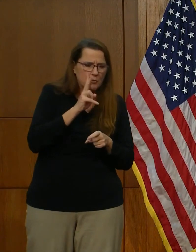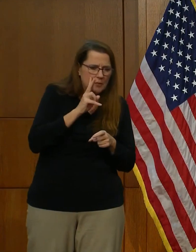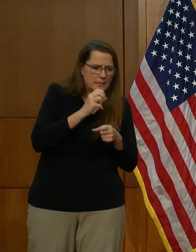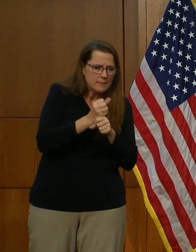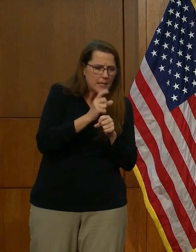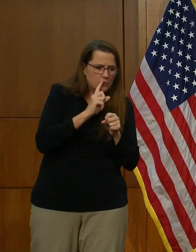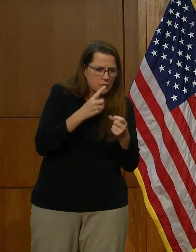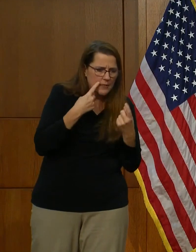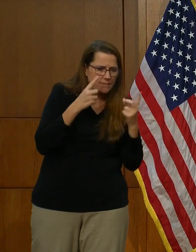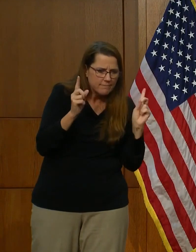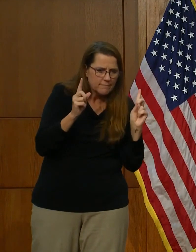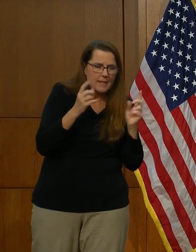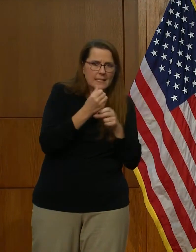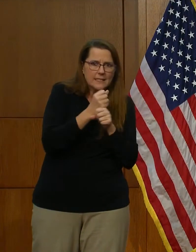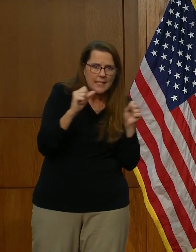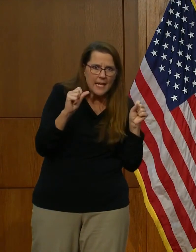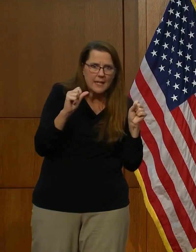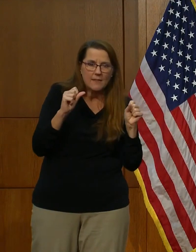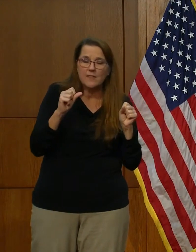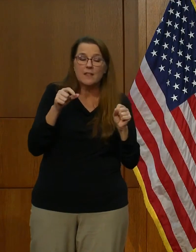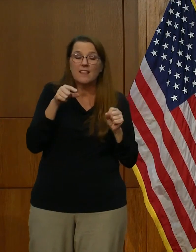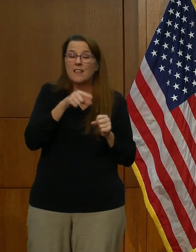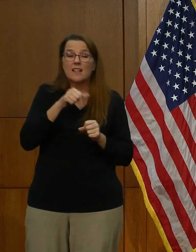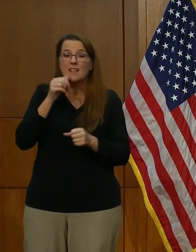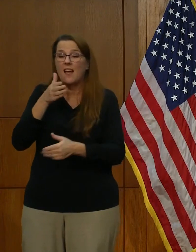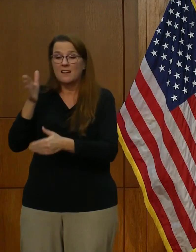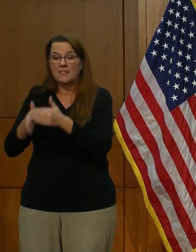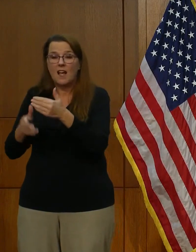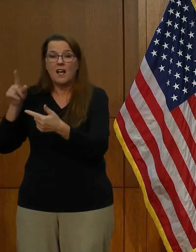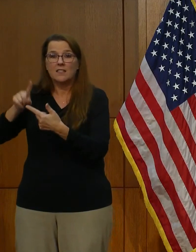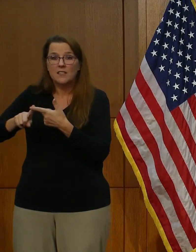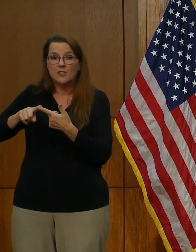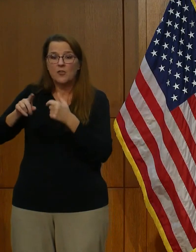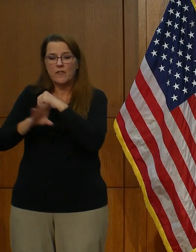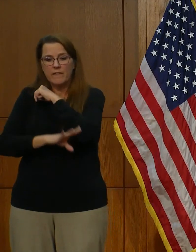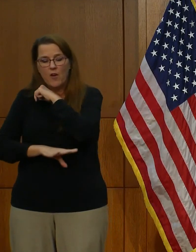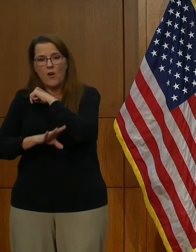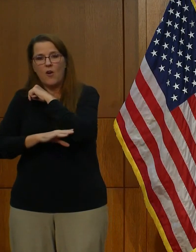VACCINATIONS AND. AND THOSE